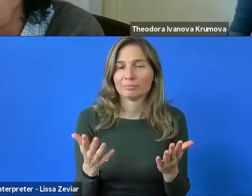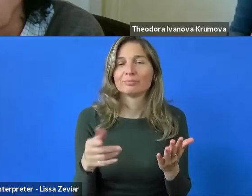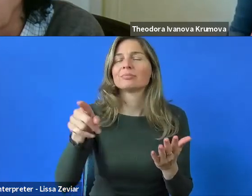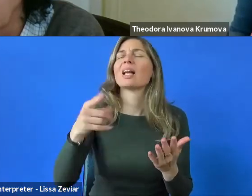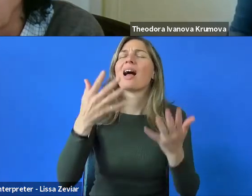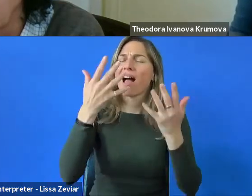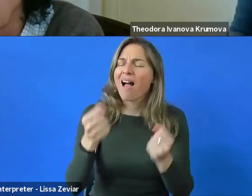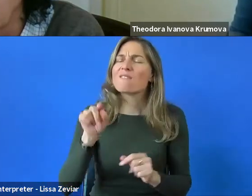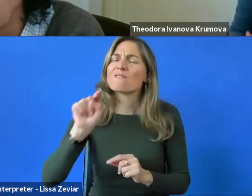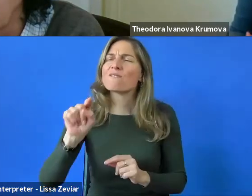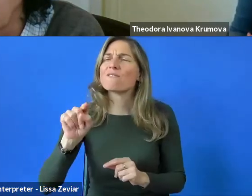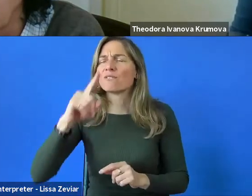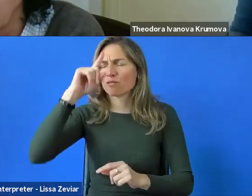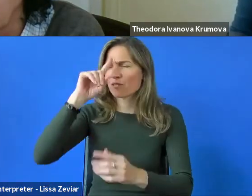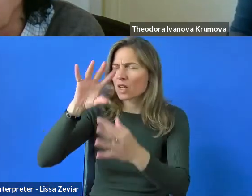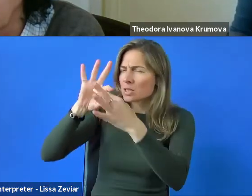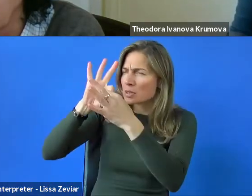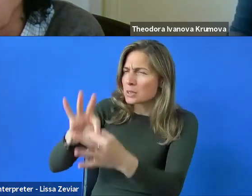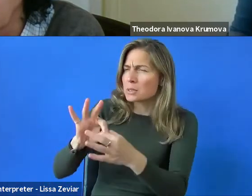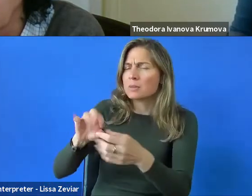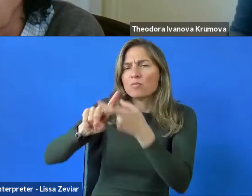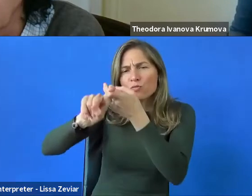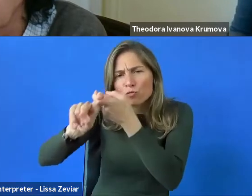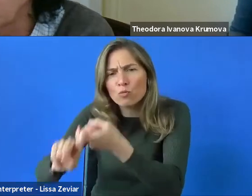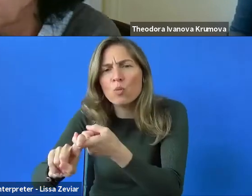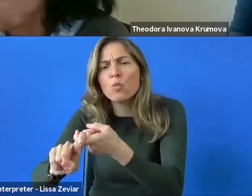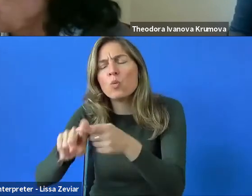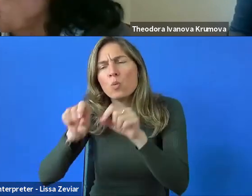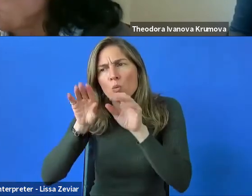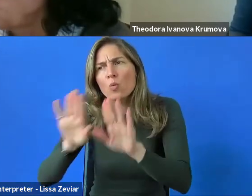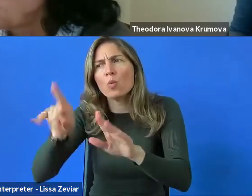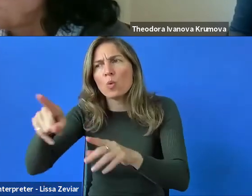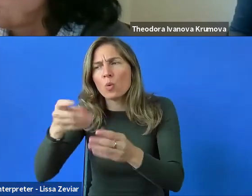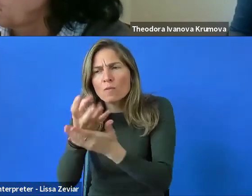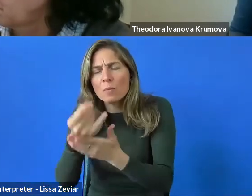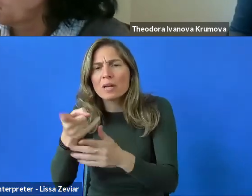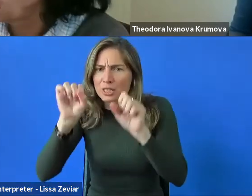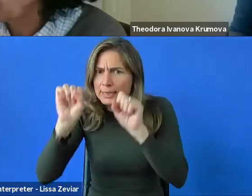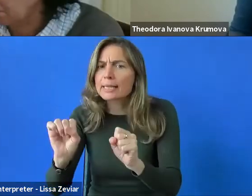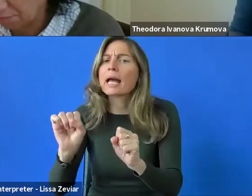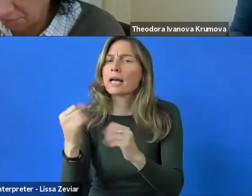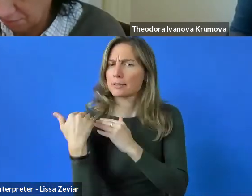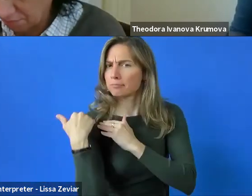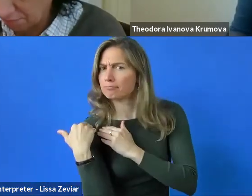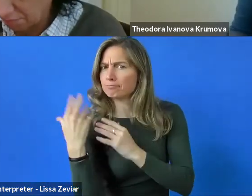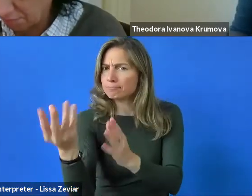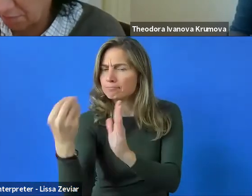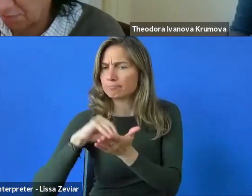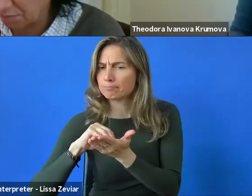that indicates to grave or systemic violations. Then the committee may designate one or more of its members